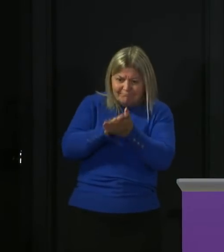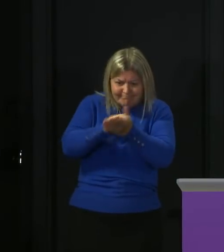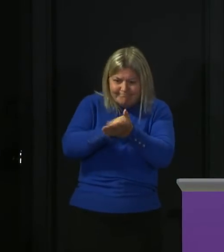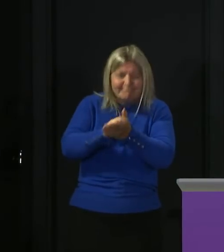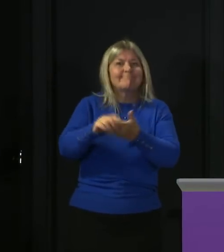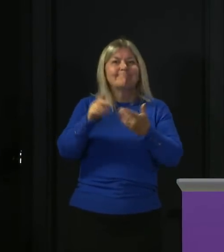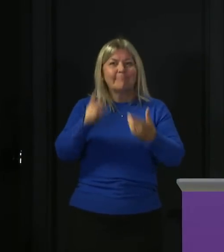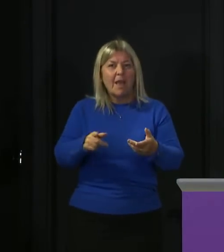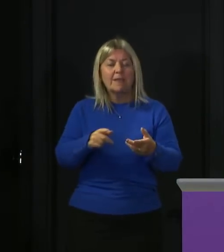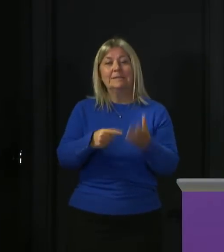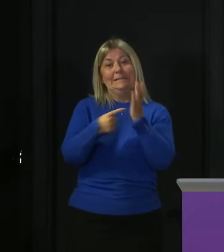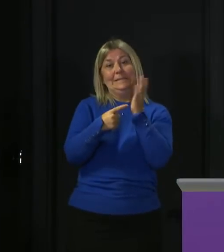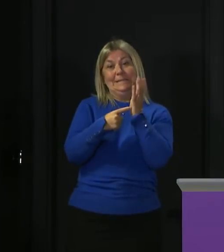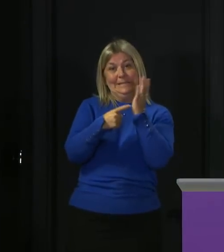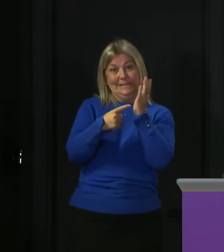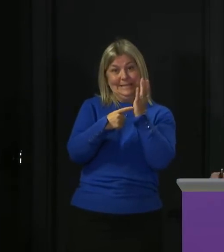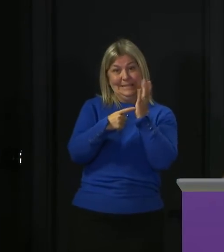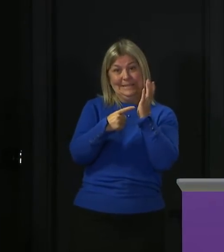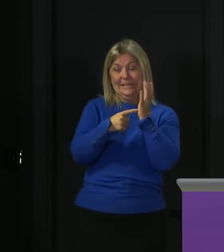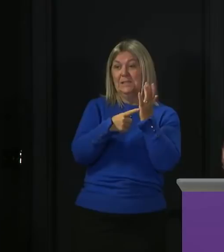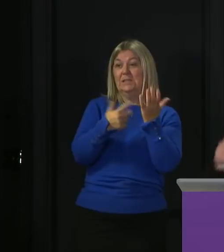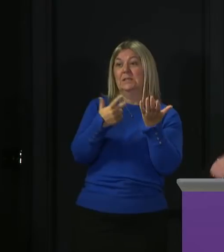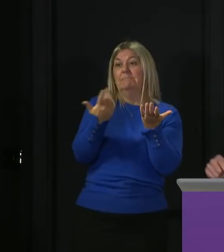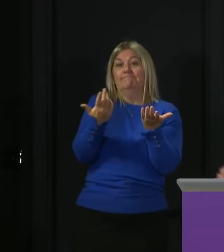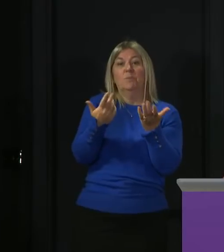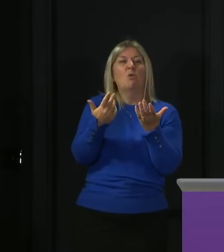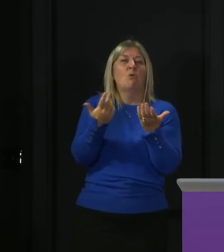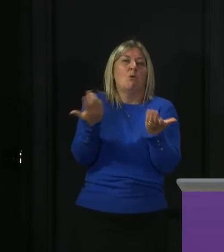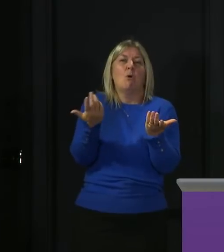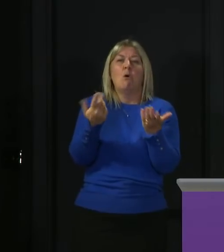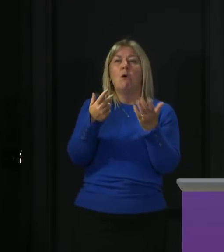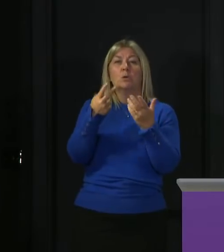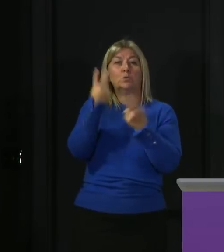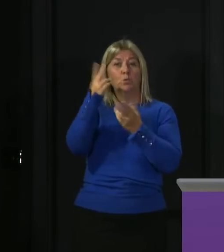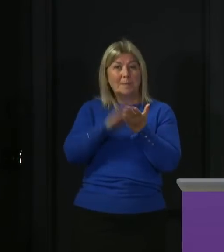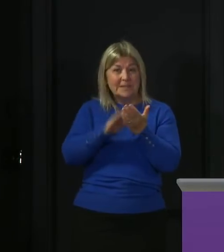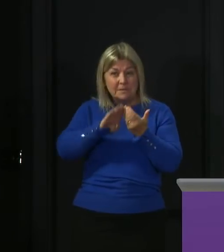with you if you can, and clean hard surfaces, where we know that the virus can hang around,